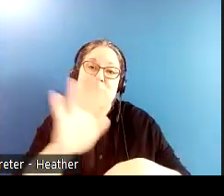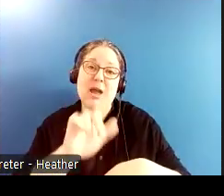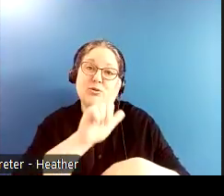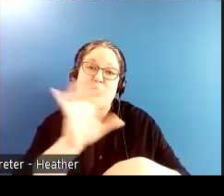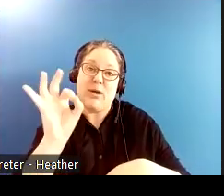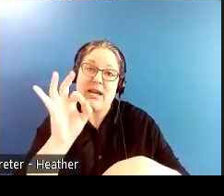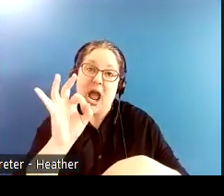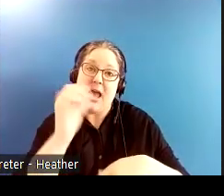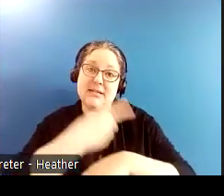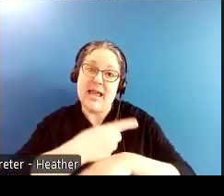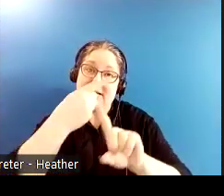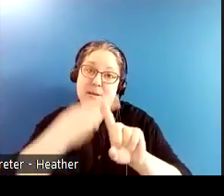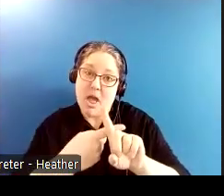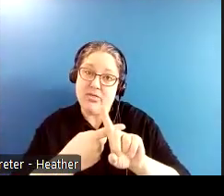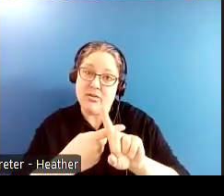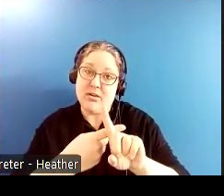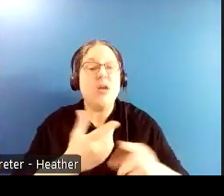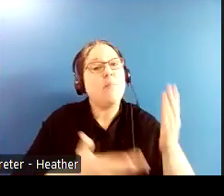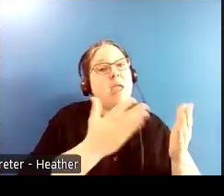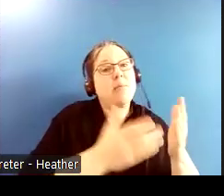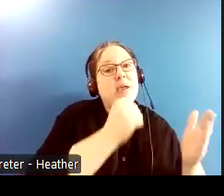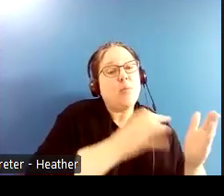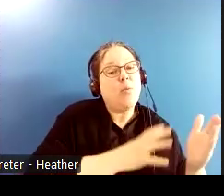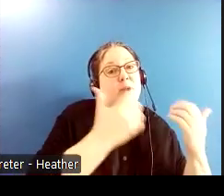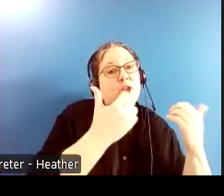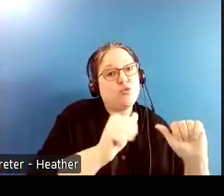could have been a woman who was either trying to get pregnant or maybe not, we don't know,